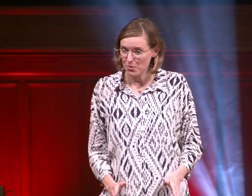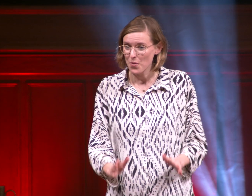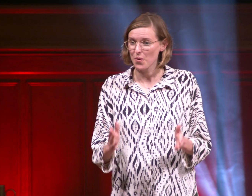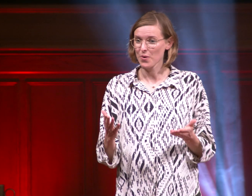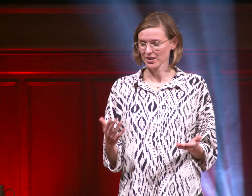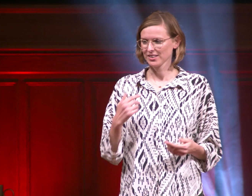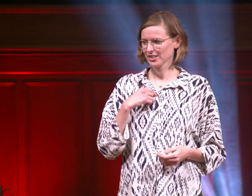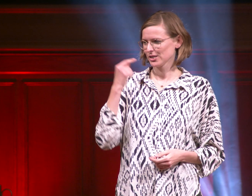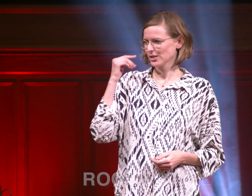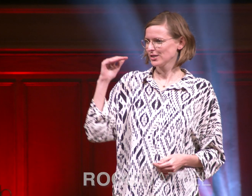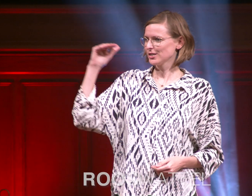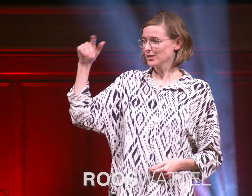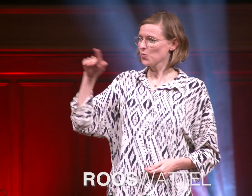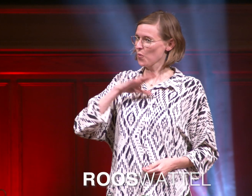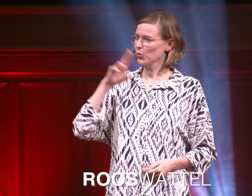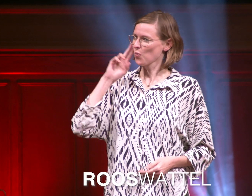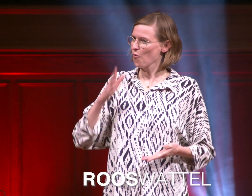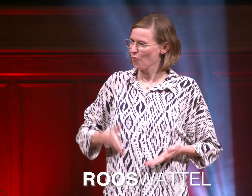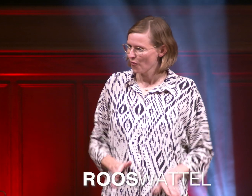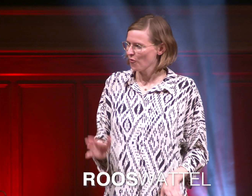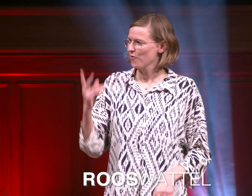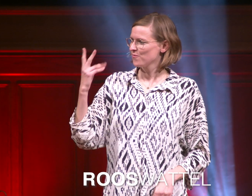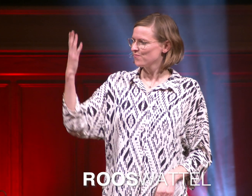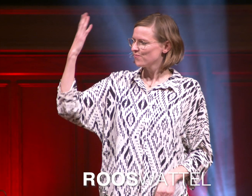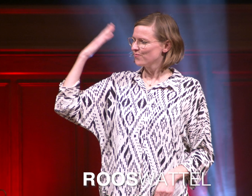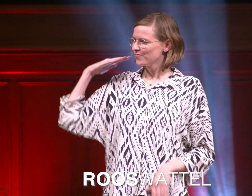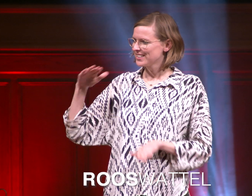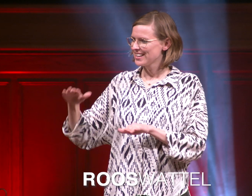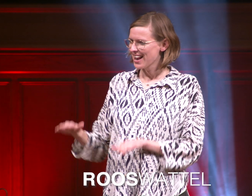I was born deaf, as well as my older sister.